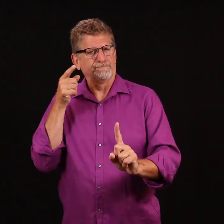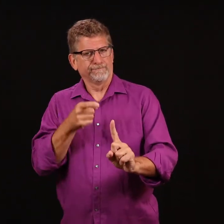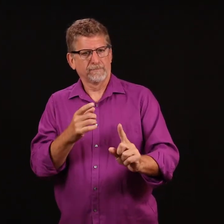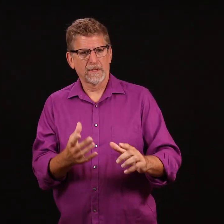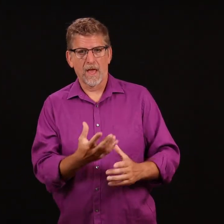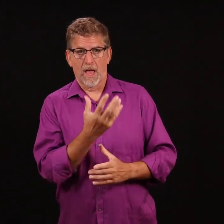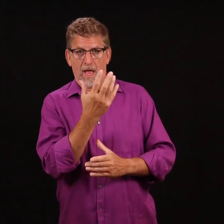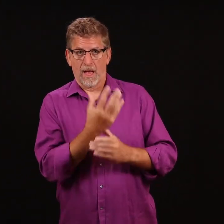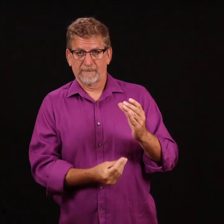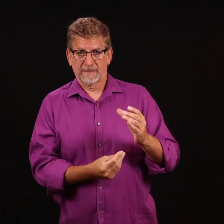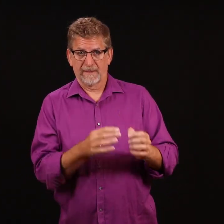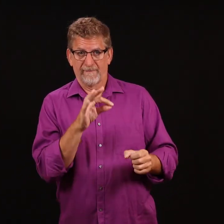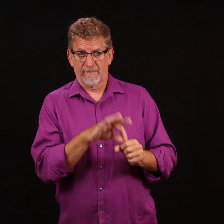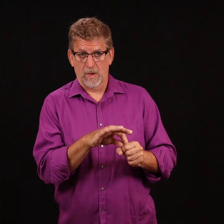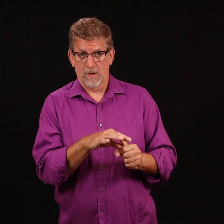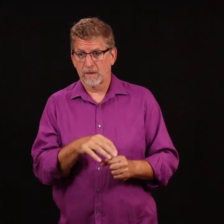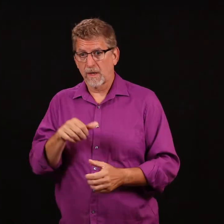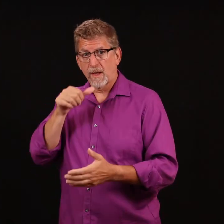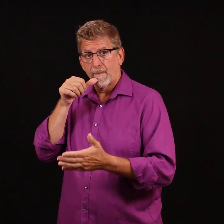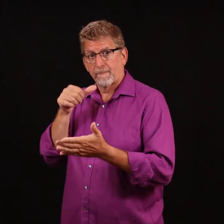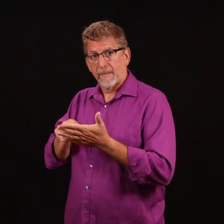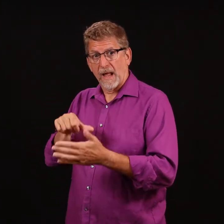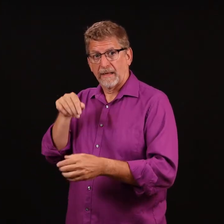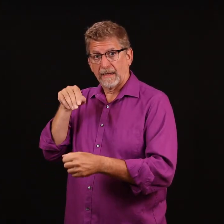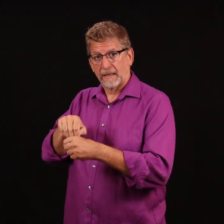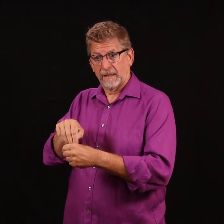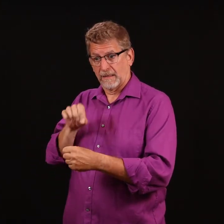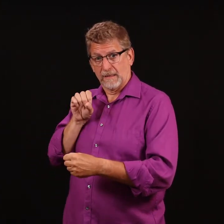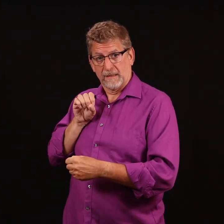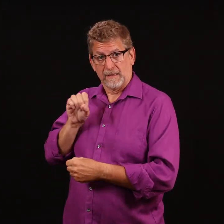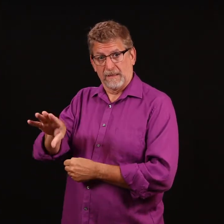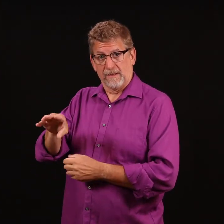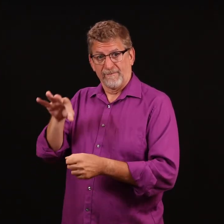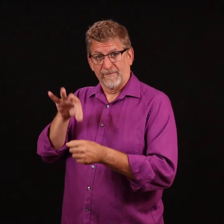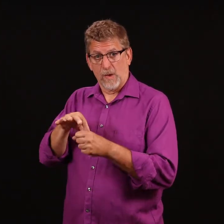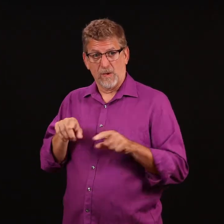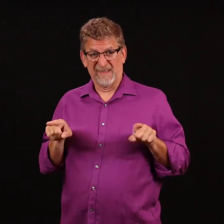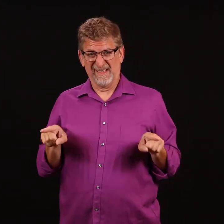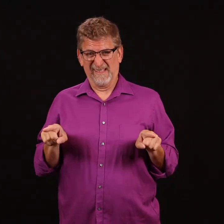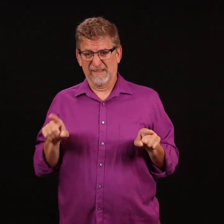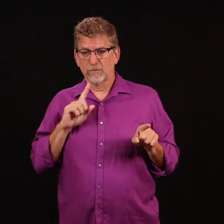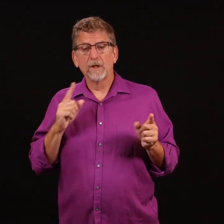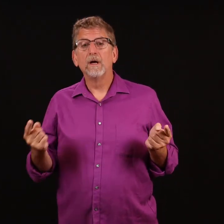But, the point is that absentee ballots and mail-in ballots work hand-in-hand by way of mail.